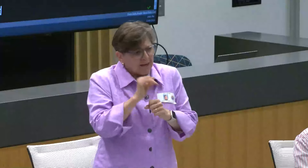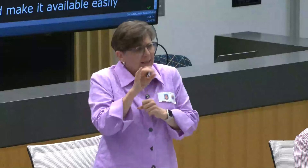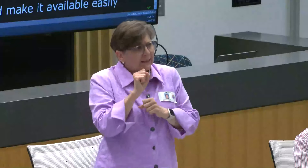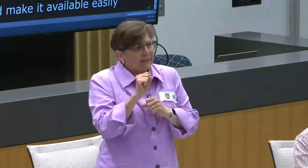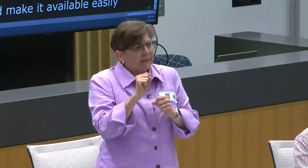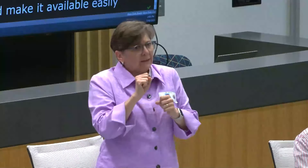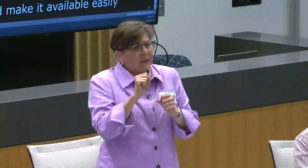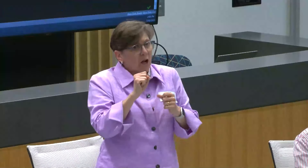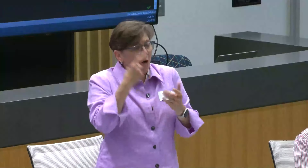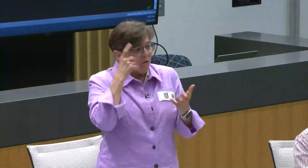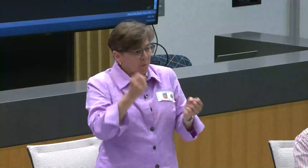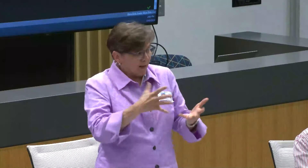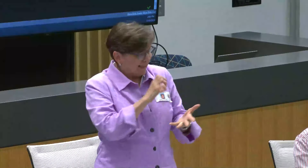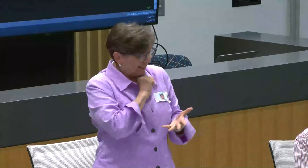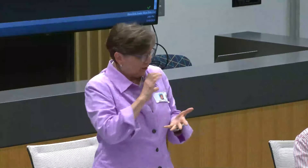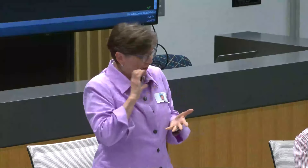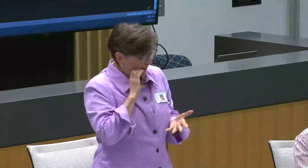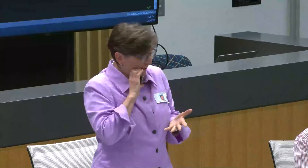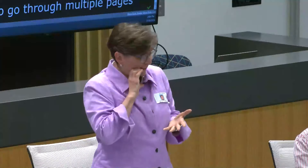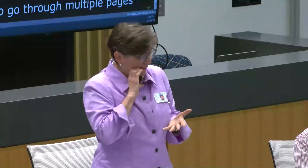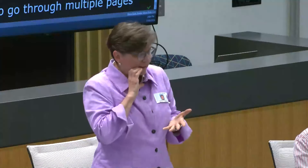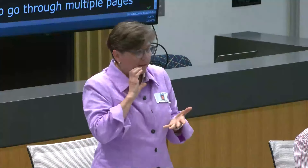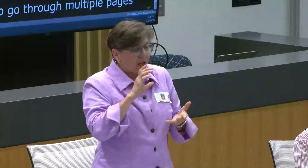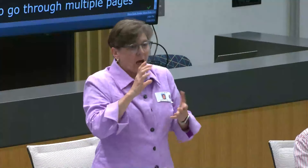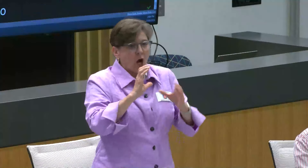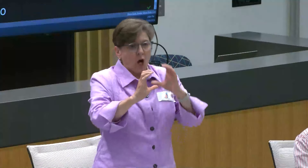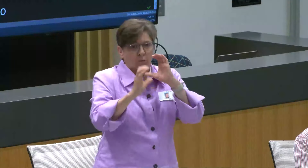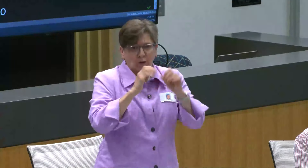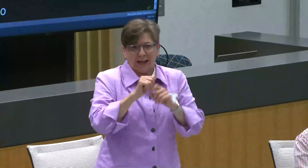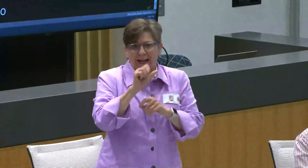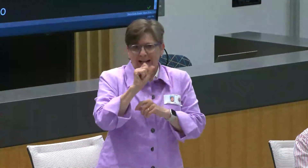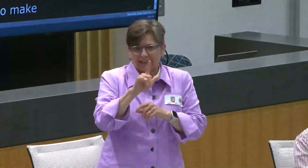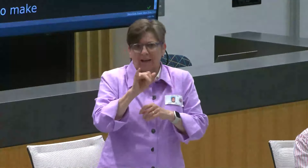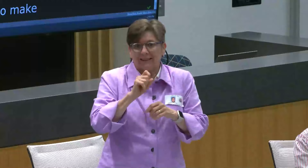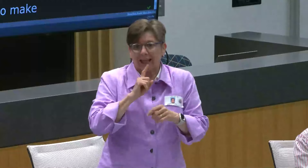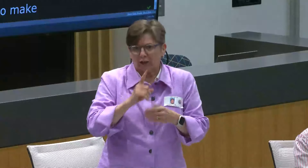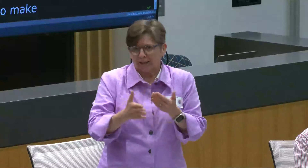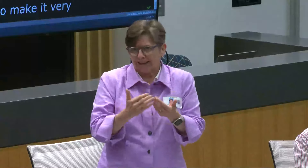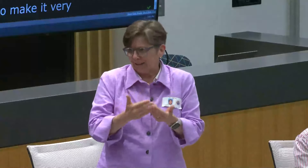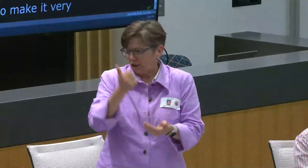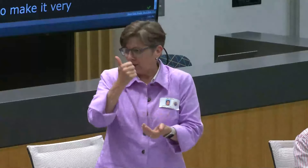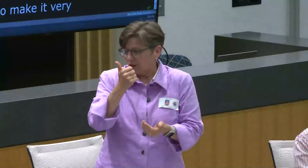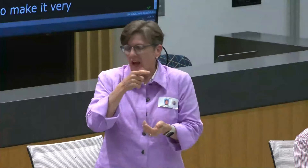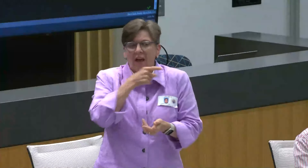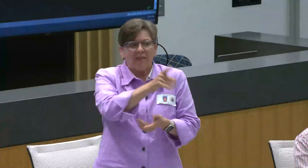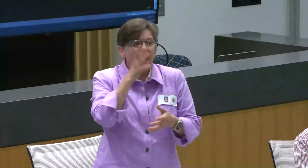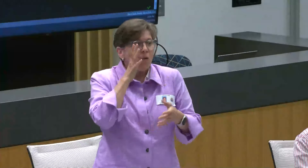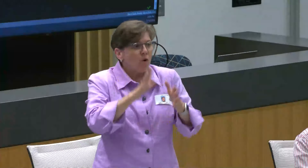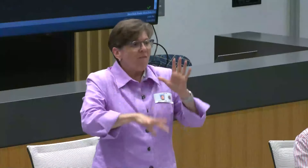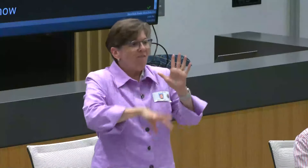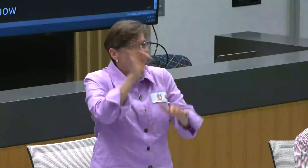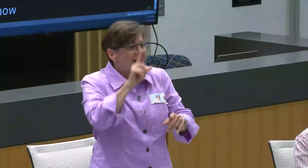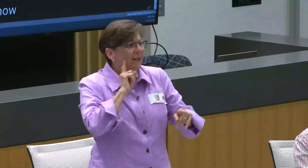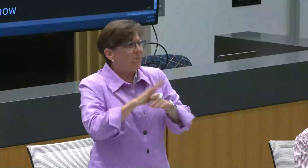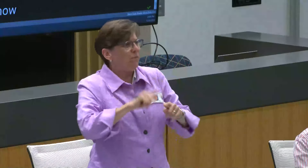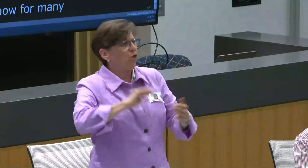CRITICAL HERE. WE SHOULD LOOK FOR VARYING MODELS THAT SHOW THAT EASE AND MAKE IT AVAILABLE EASILY. IF YOU HAVE TO GO THROUGH